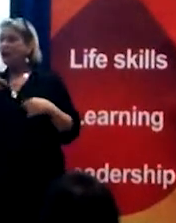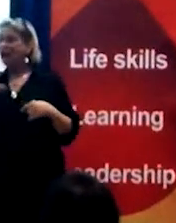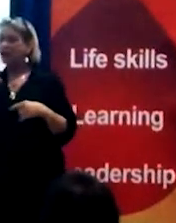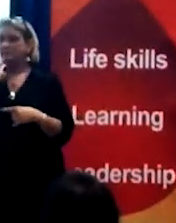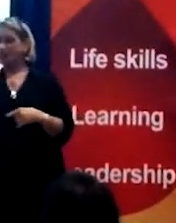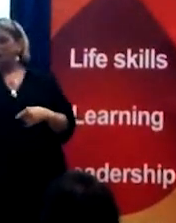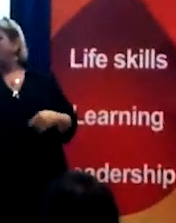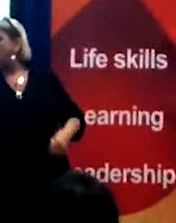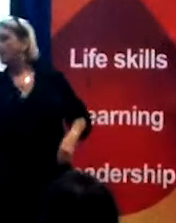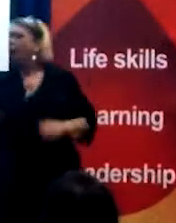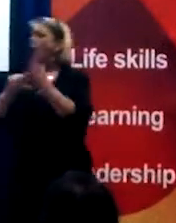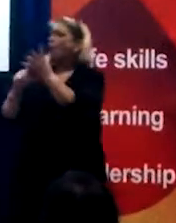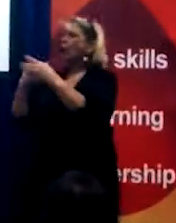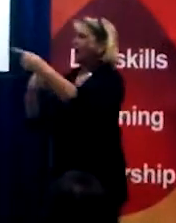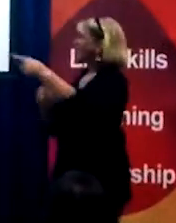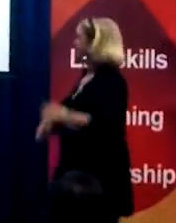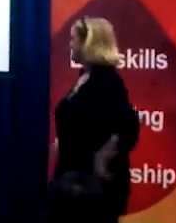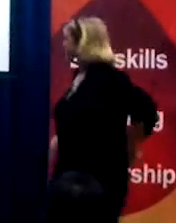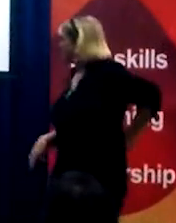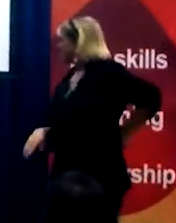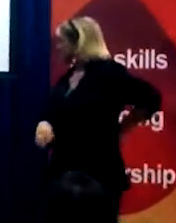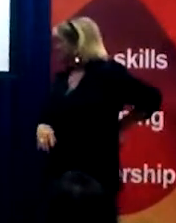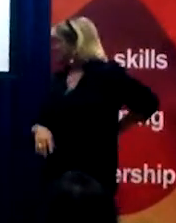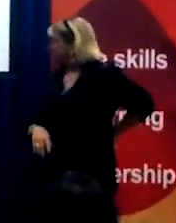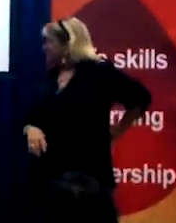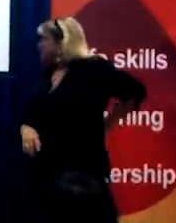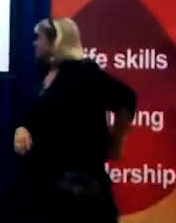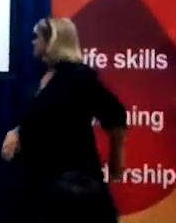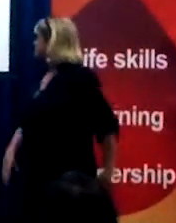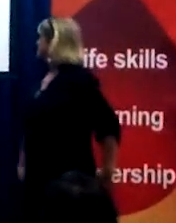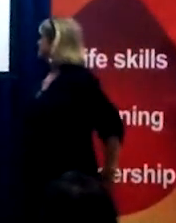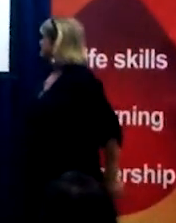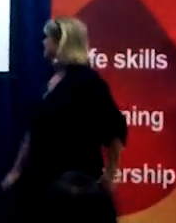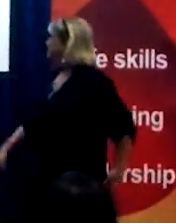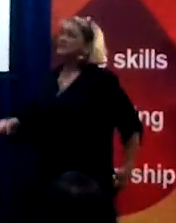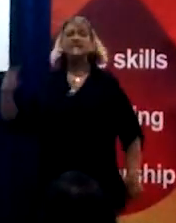That’s all right, Luke? So Deaf education, what’s changing?